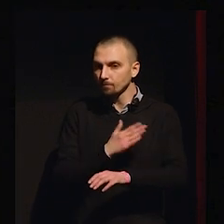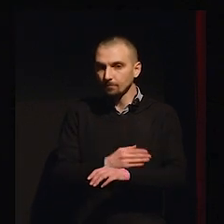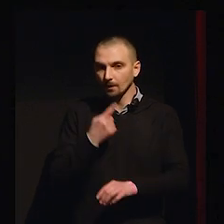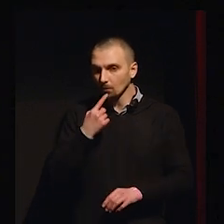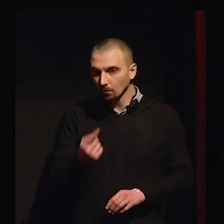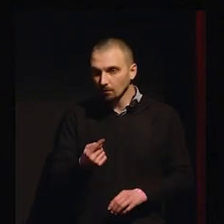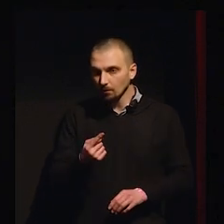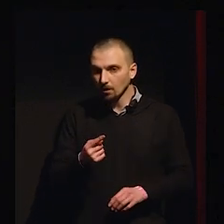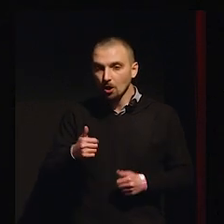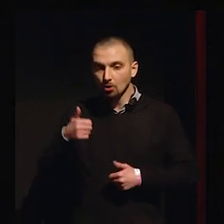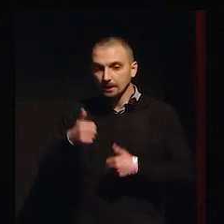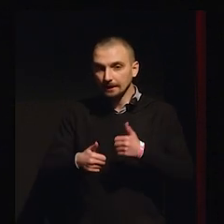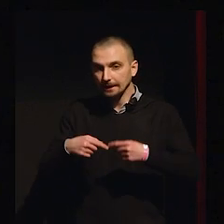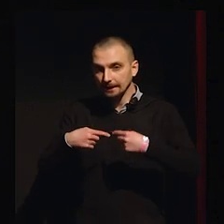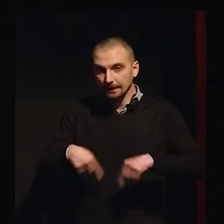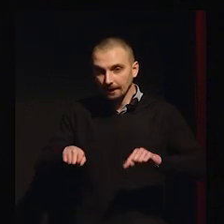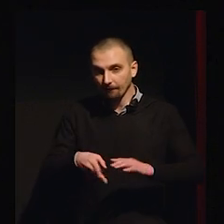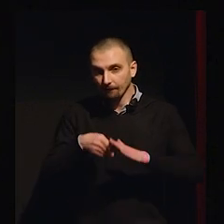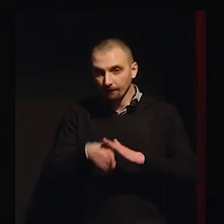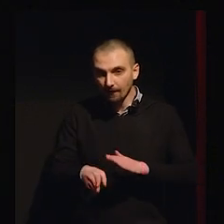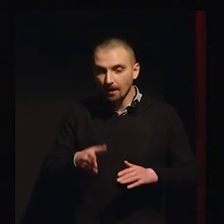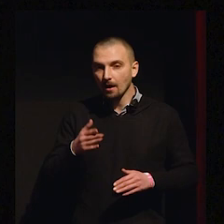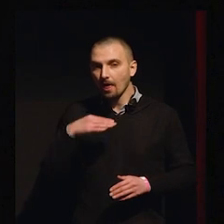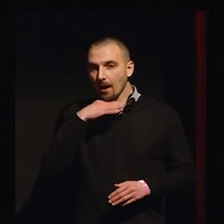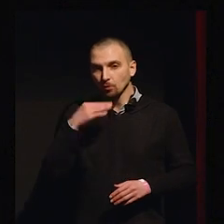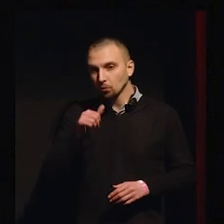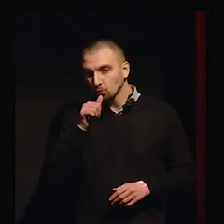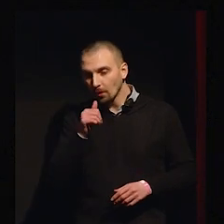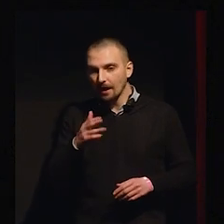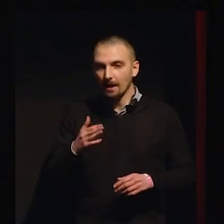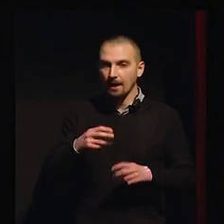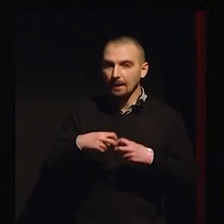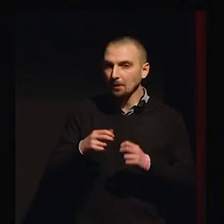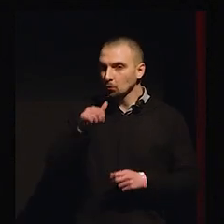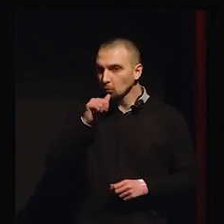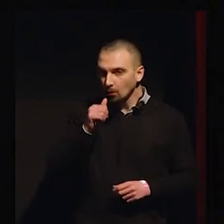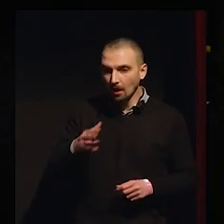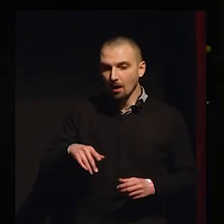if, in an oral exam, you are asked how much protein, or calcium, or iron there is in bone broth,